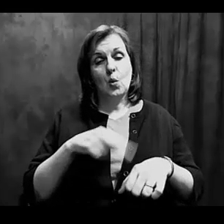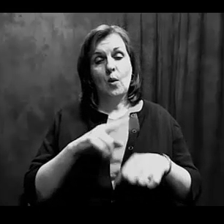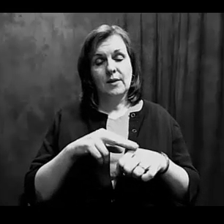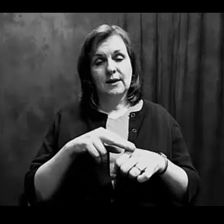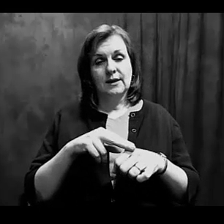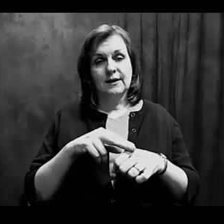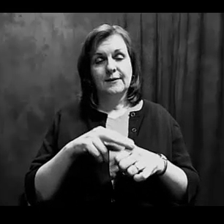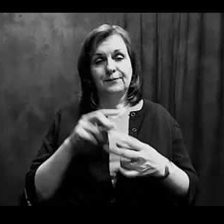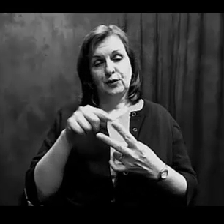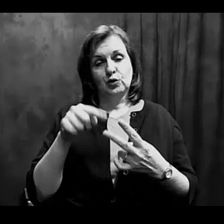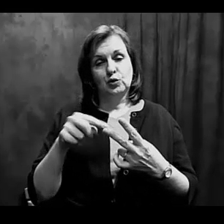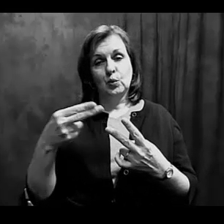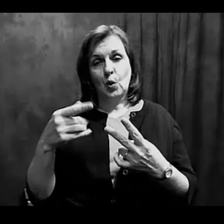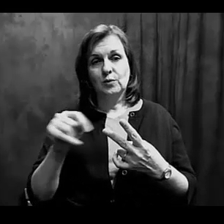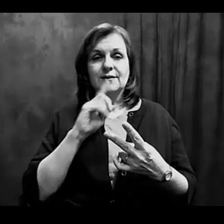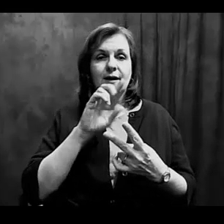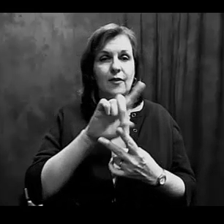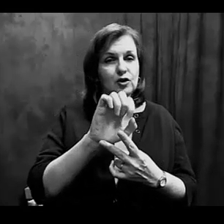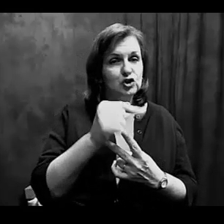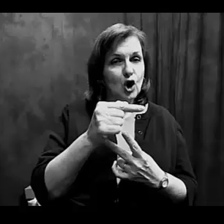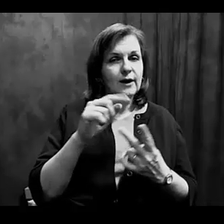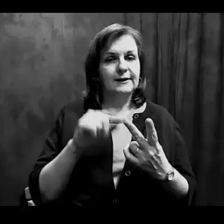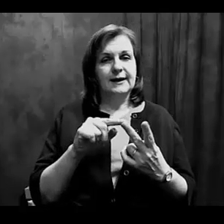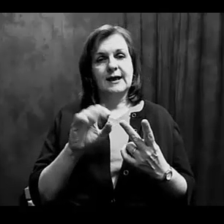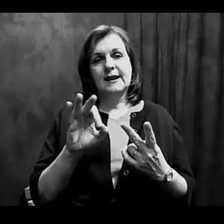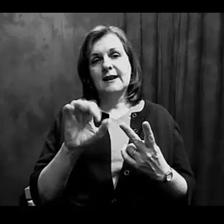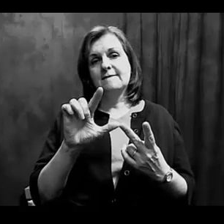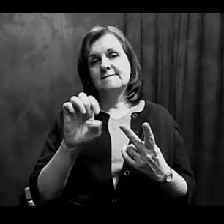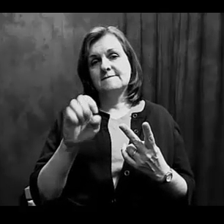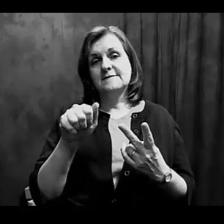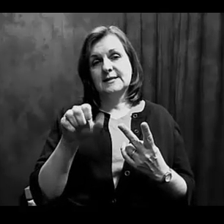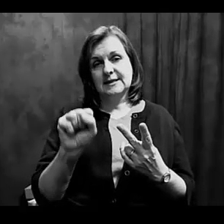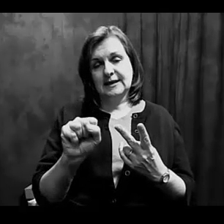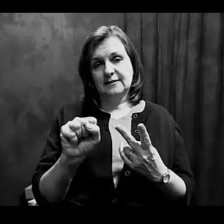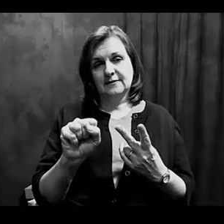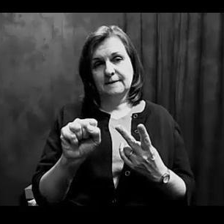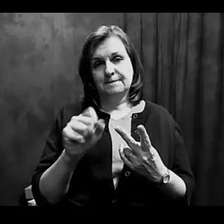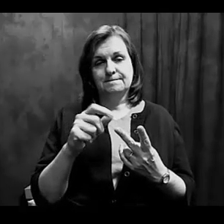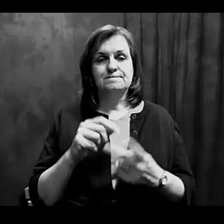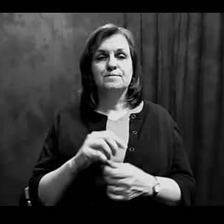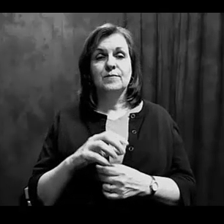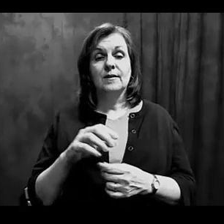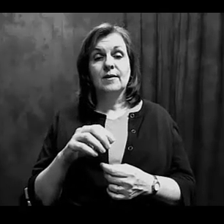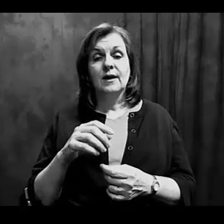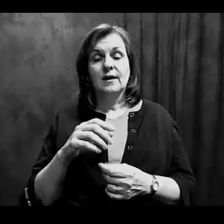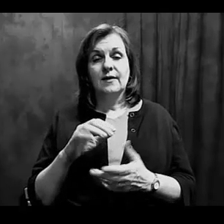look normally we actually look at fleas as being the intermediate for the tapeworm